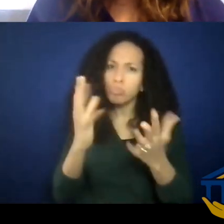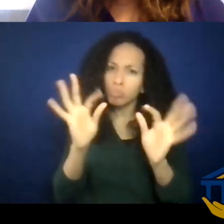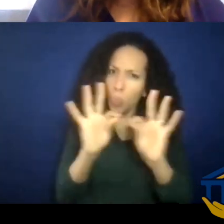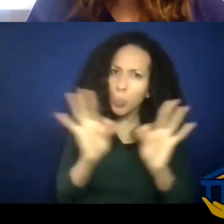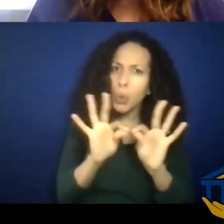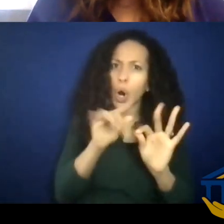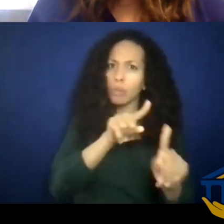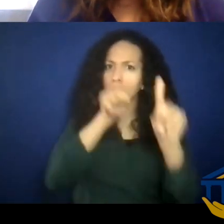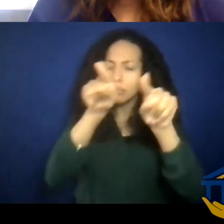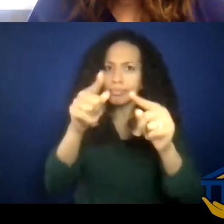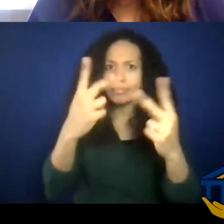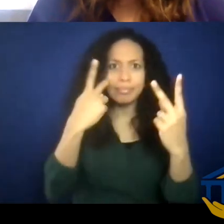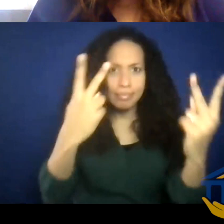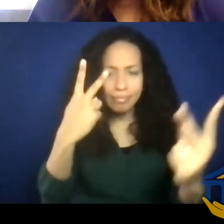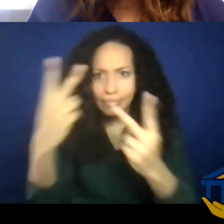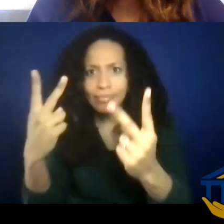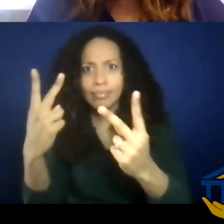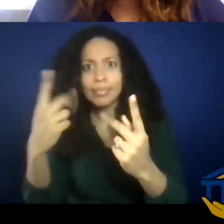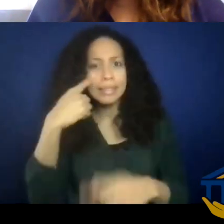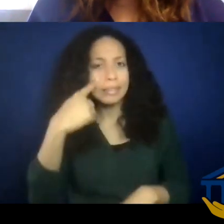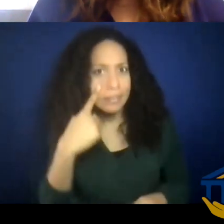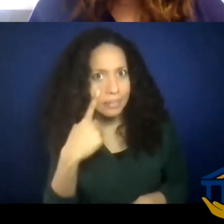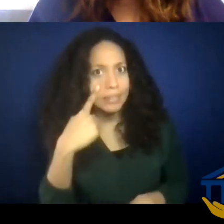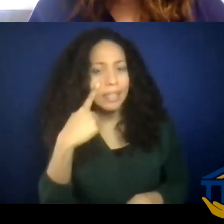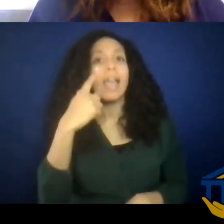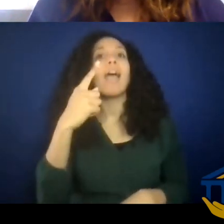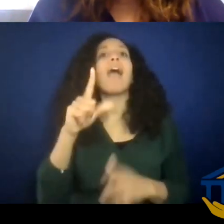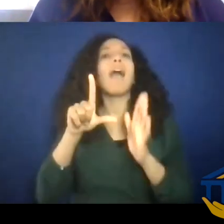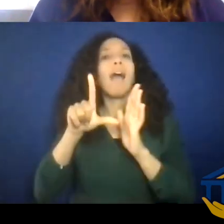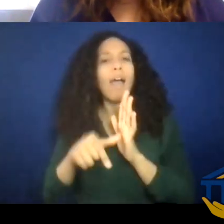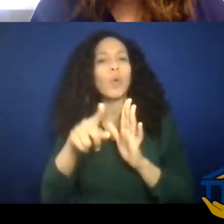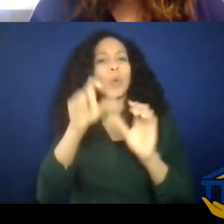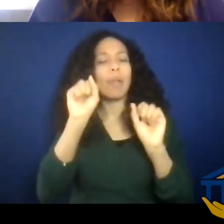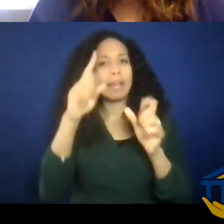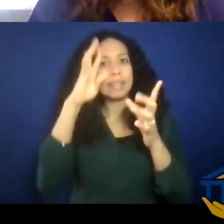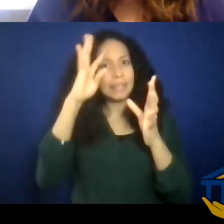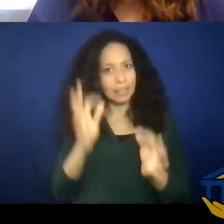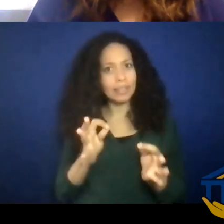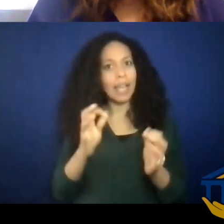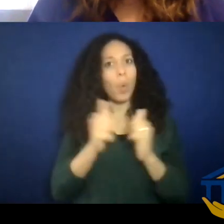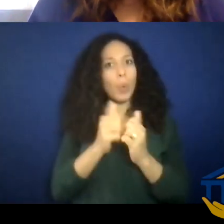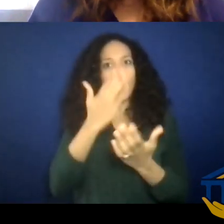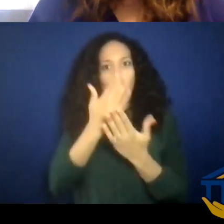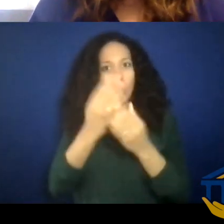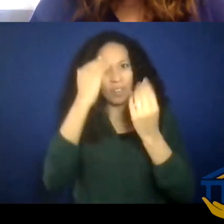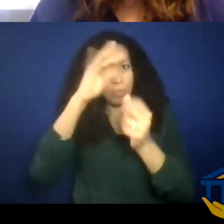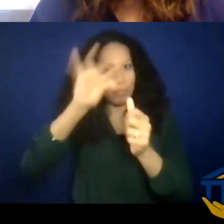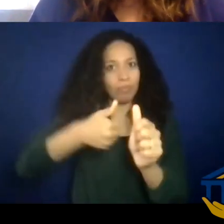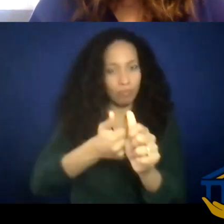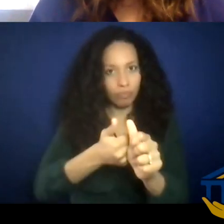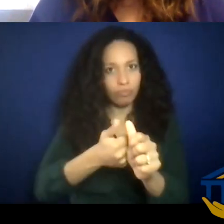then you can make the well-informed and educated decisions. It's based on a thorough understanding